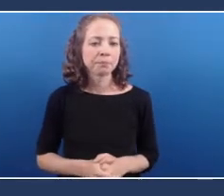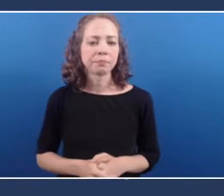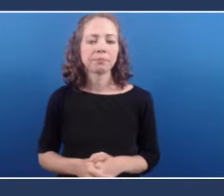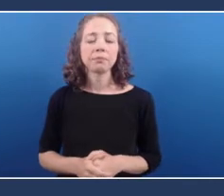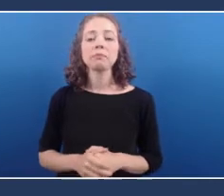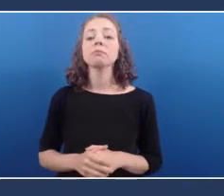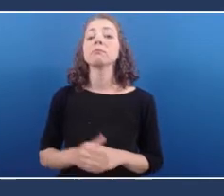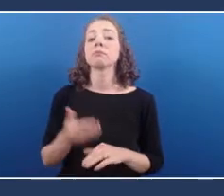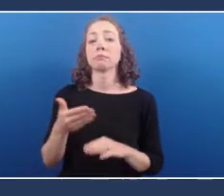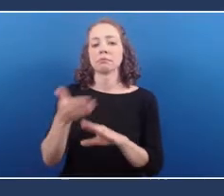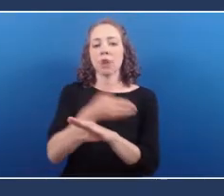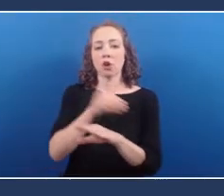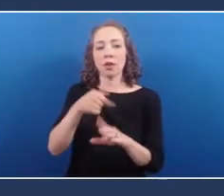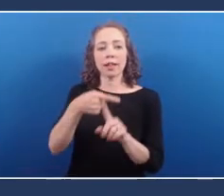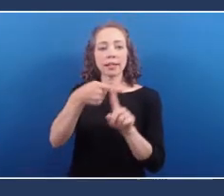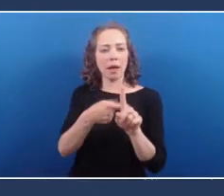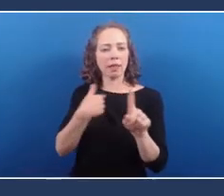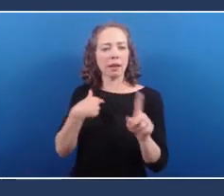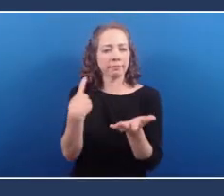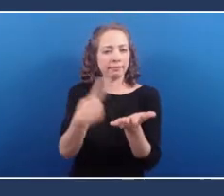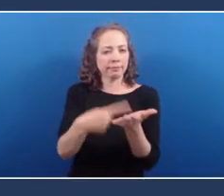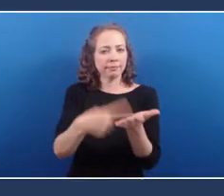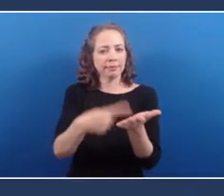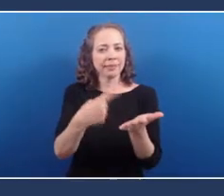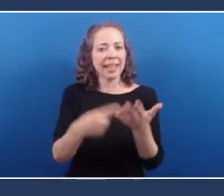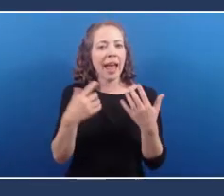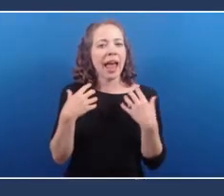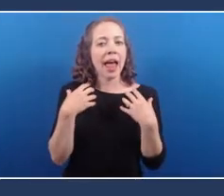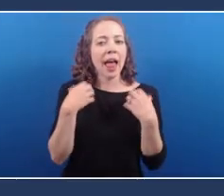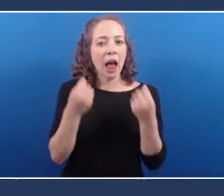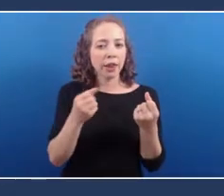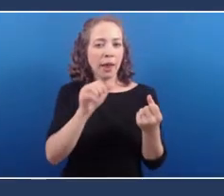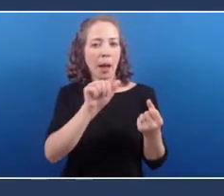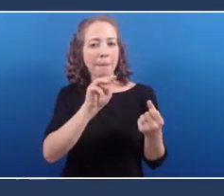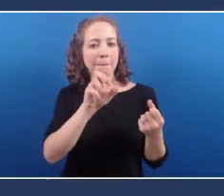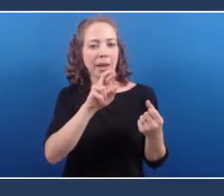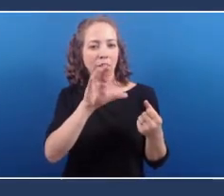is a nonprofit focused specifically in mental health and wellbeing.